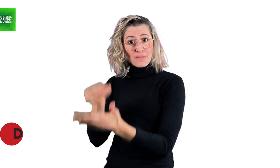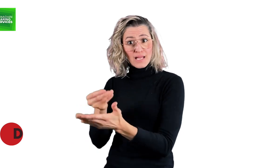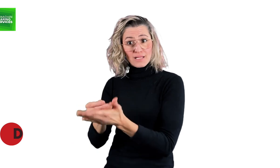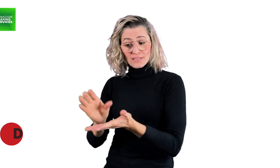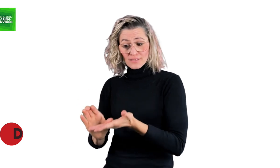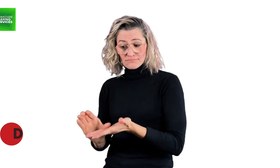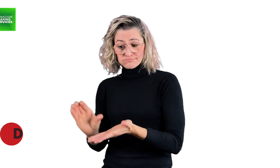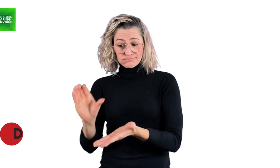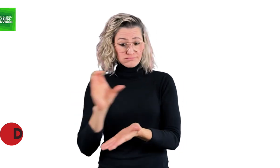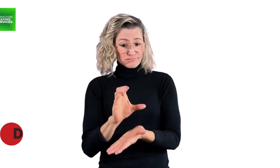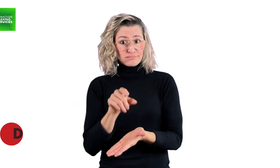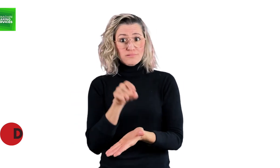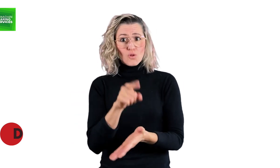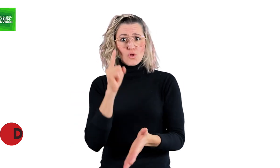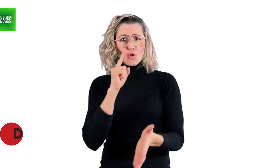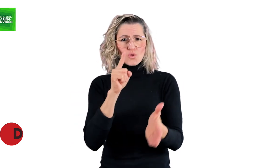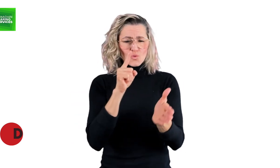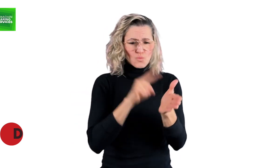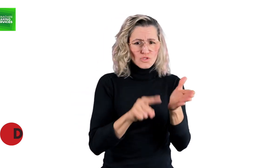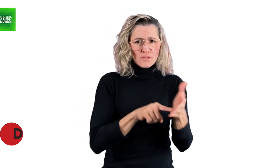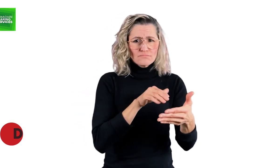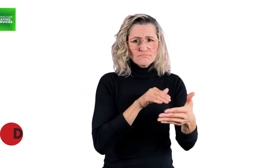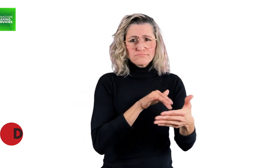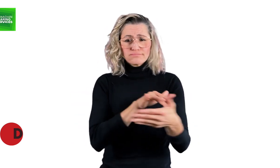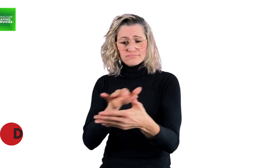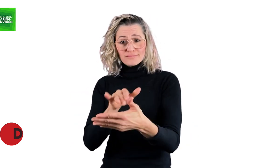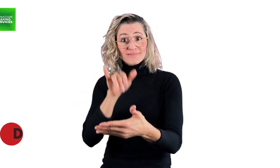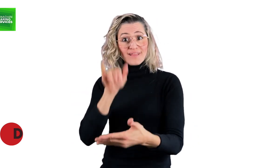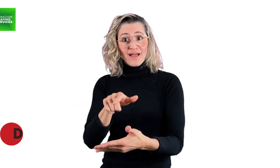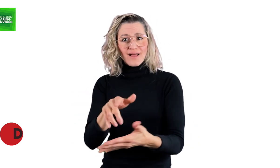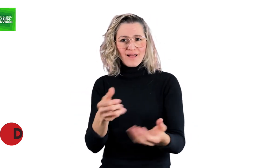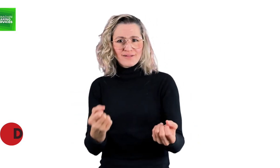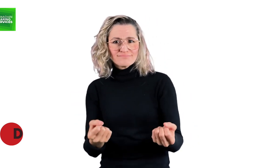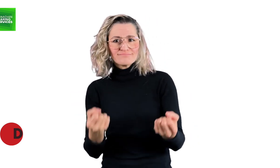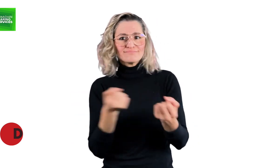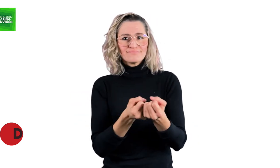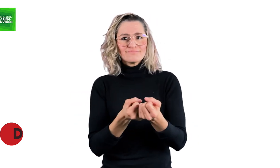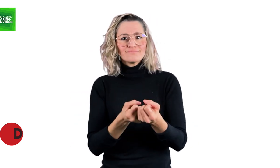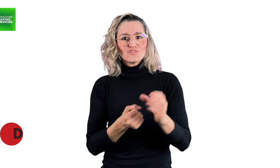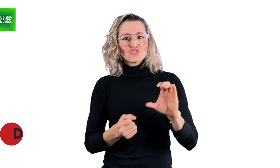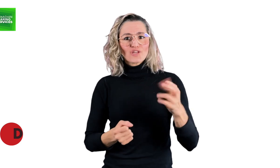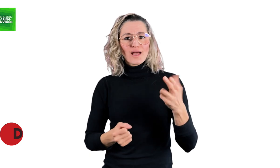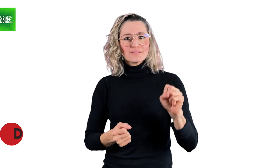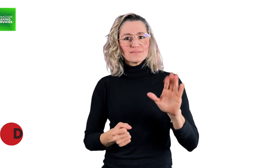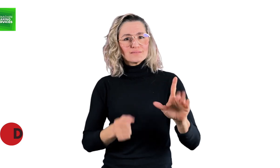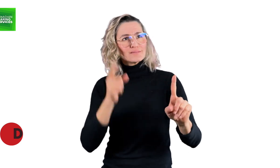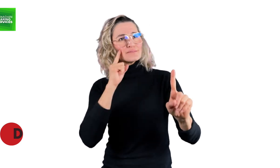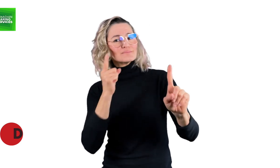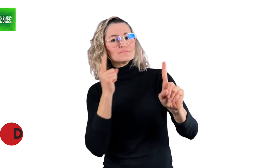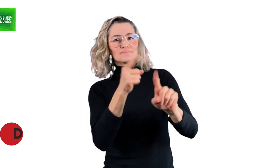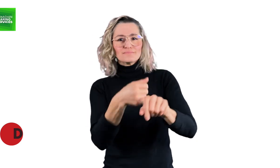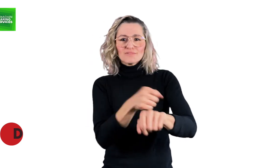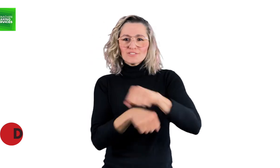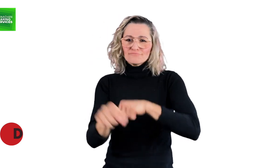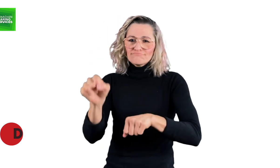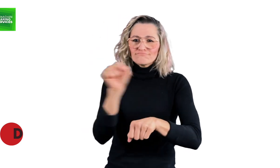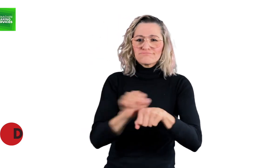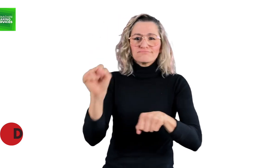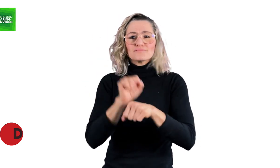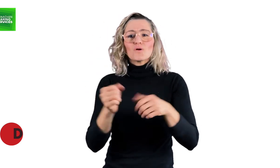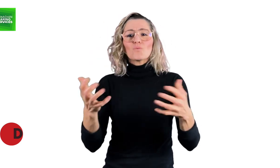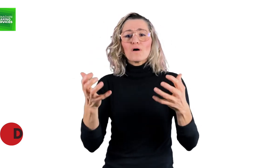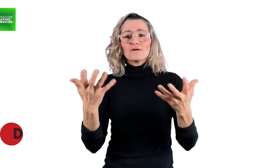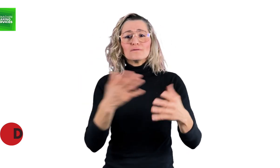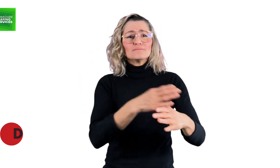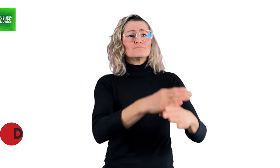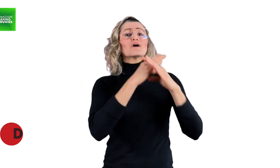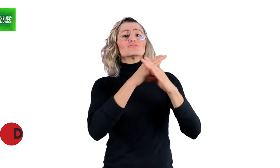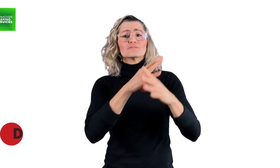to participation” strongly aligns with the research and studies that